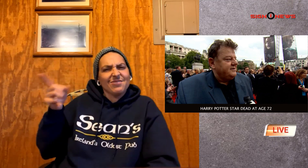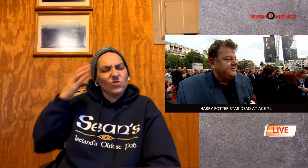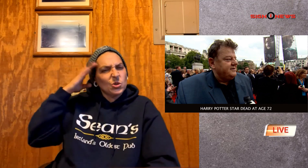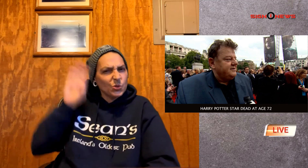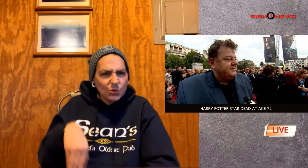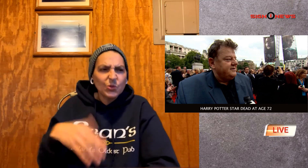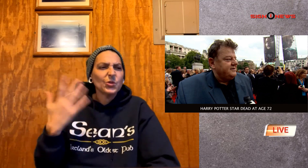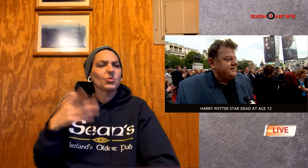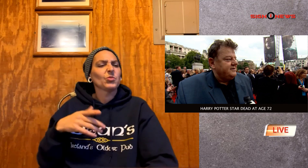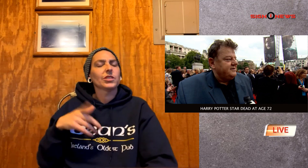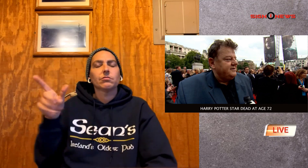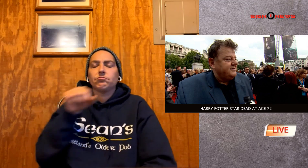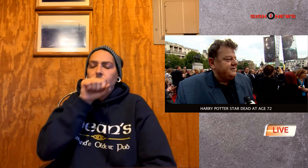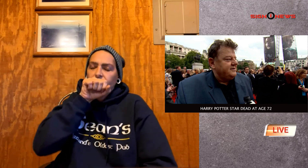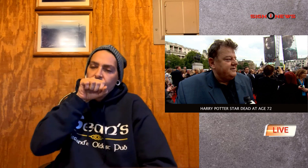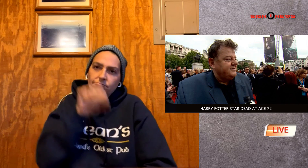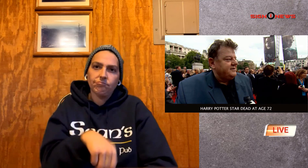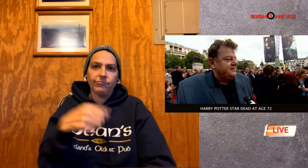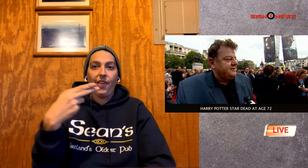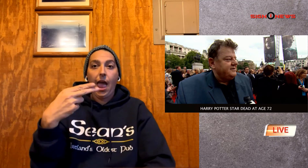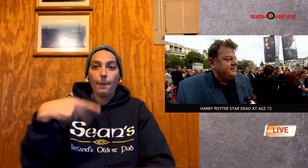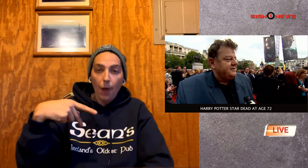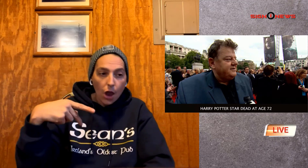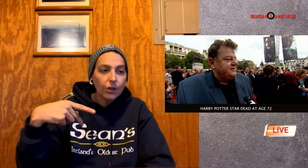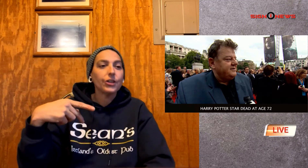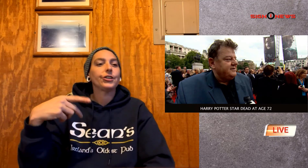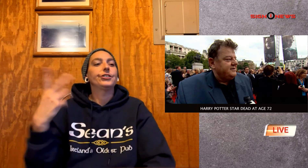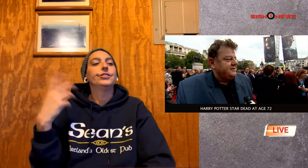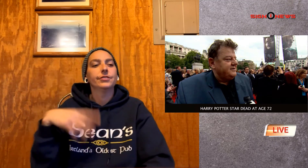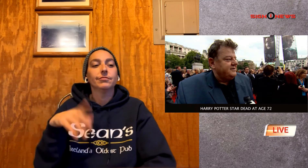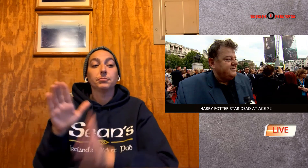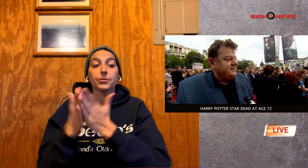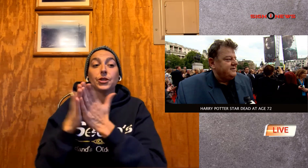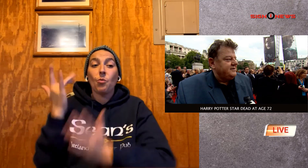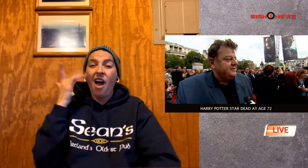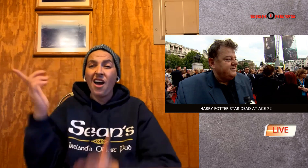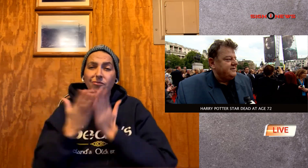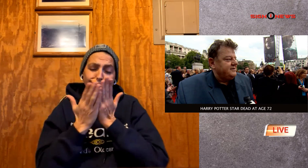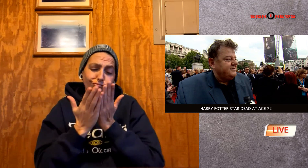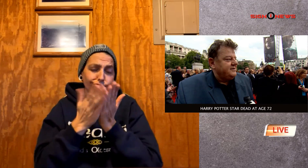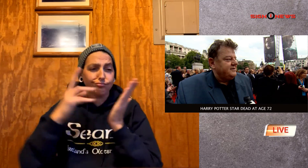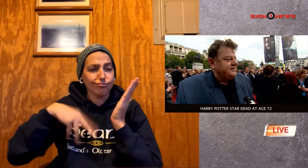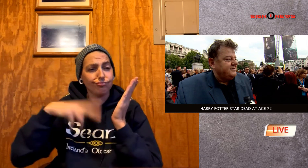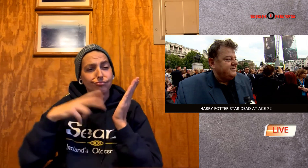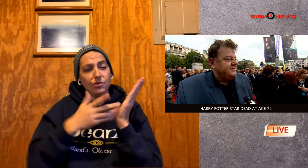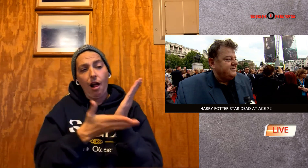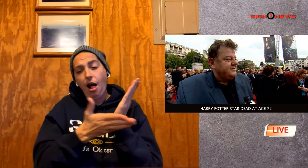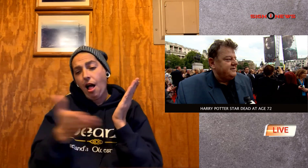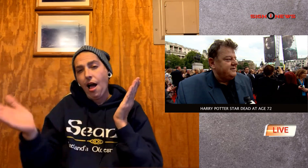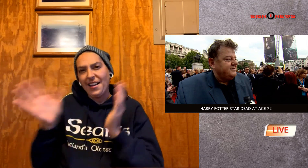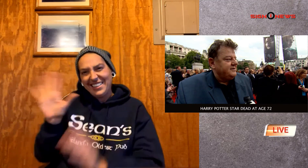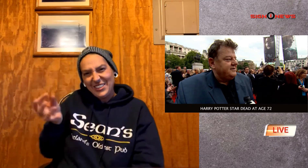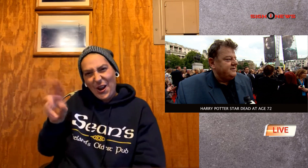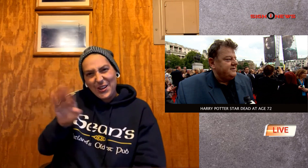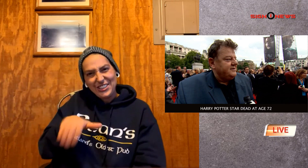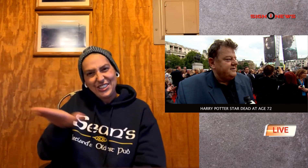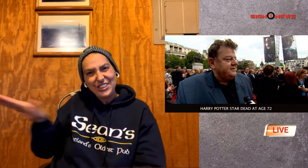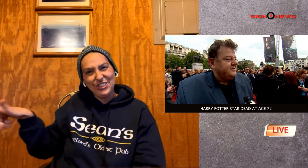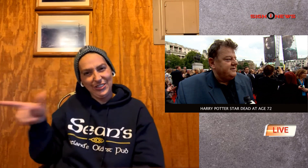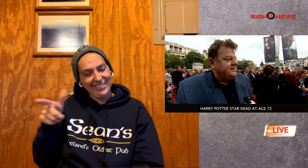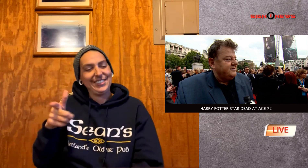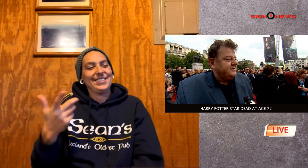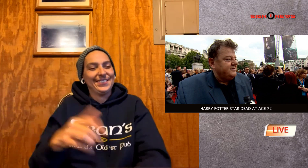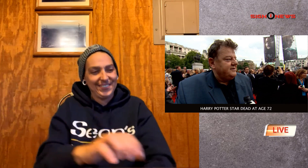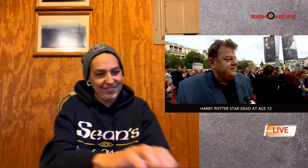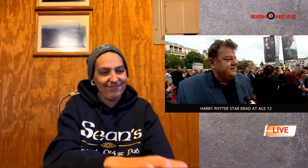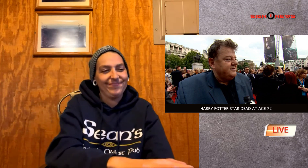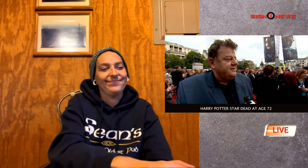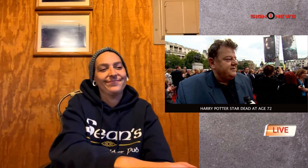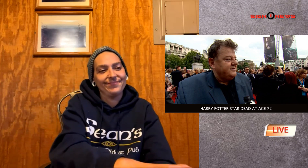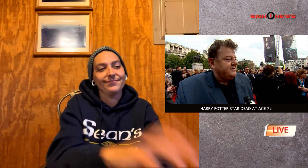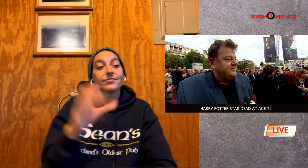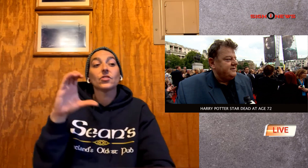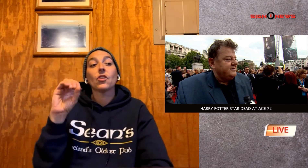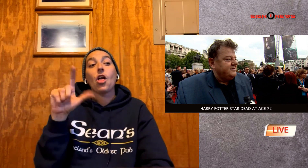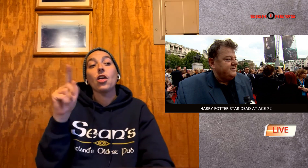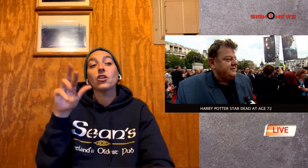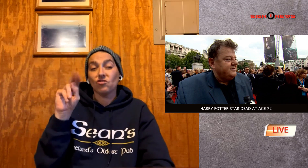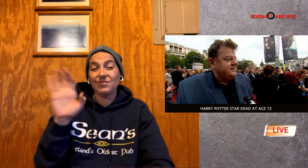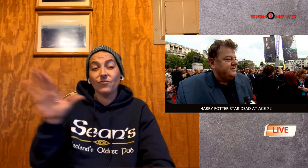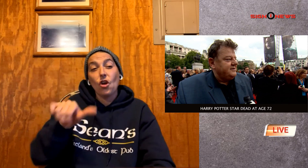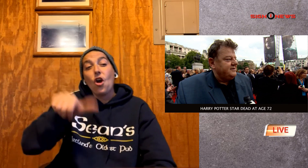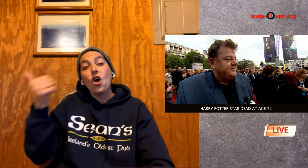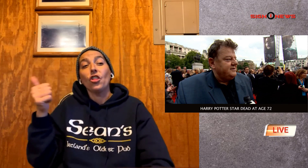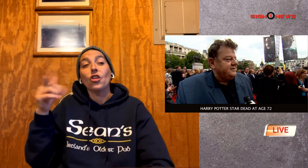he knew and loved Harry Potter books because he read them to his own children